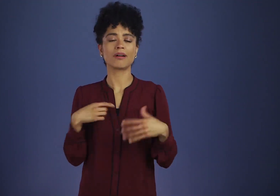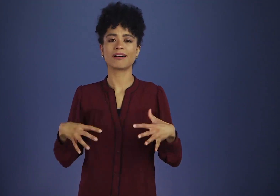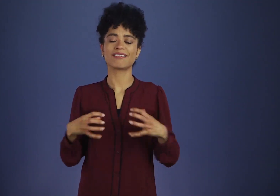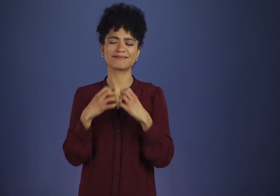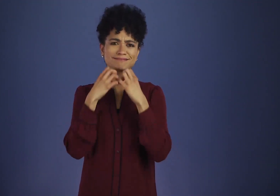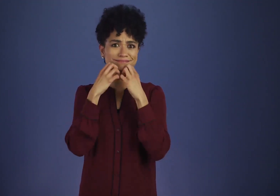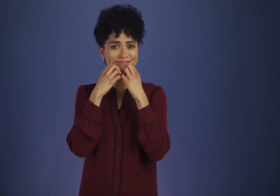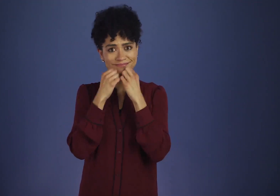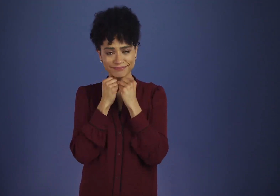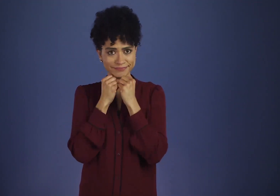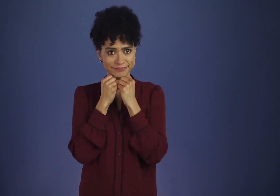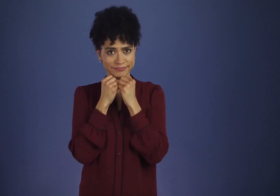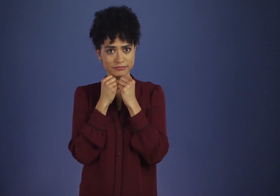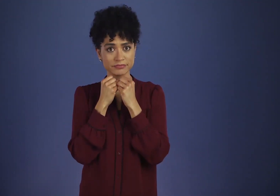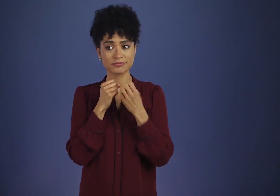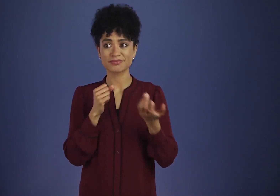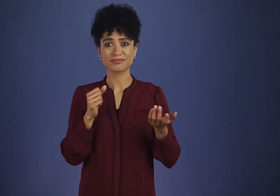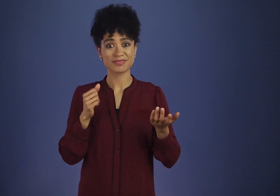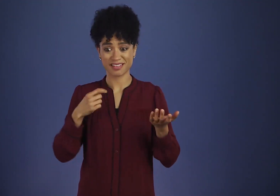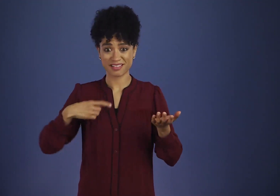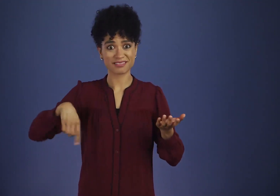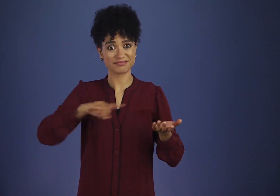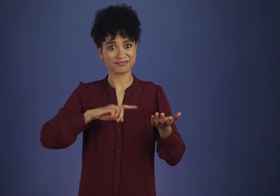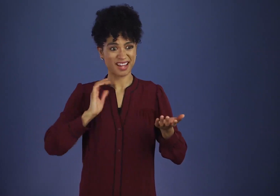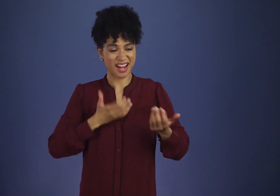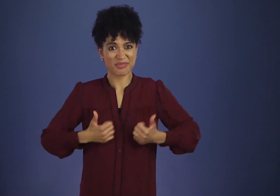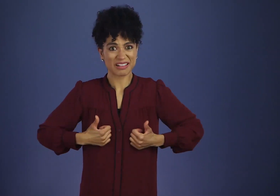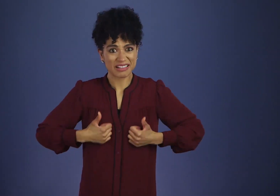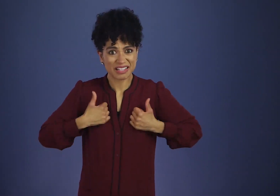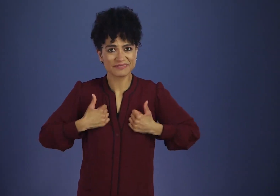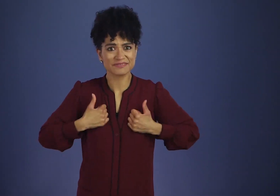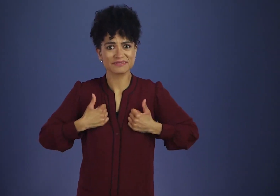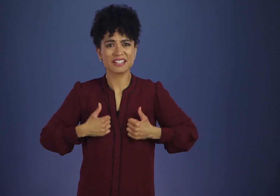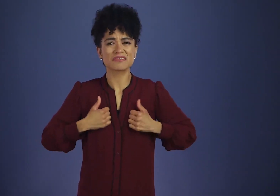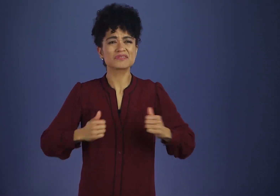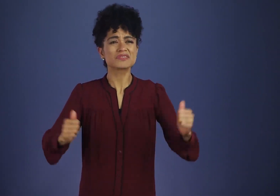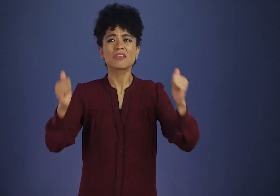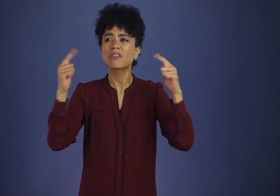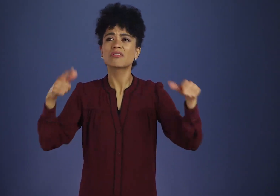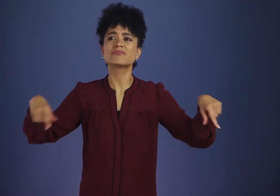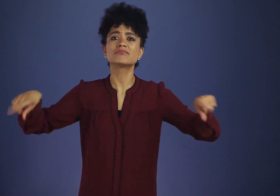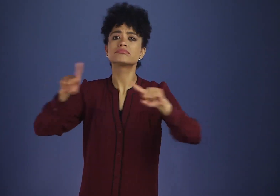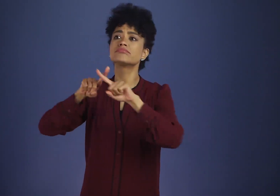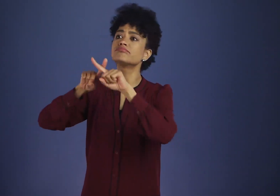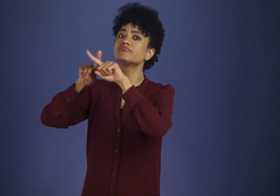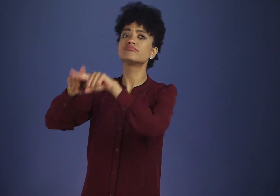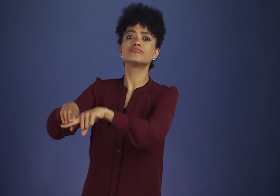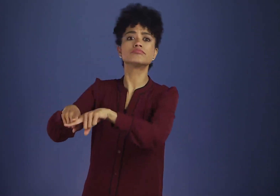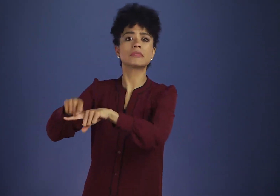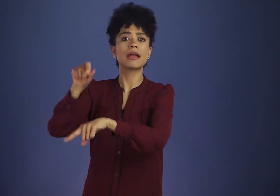The unity of Alcoholics Anonymous is the most cherished quality our Society has.